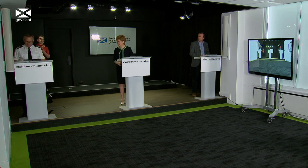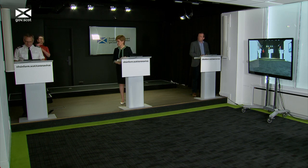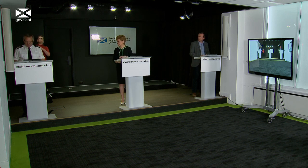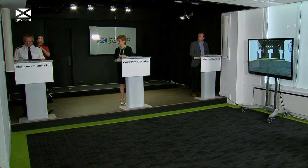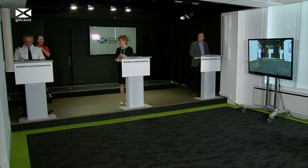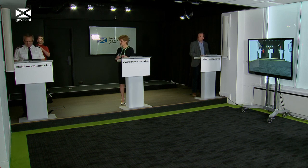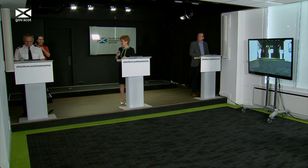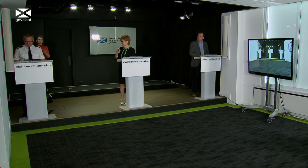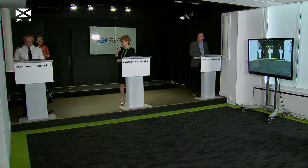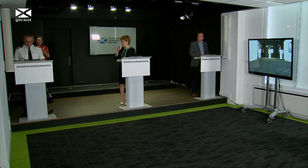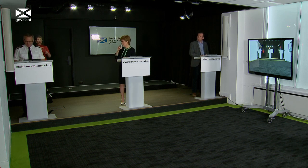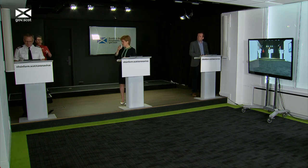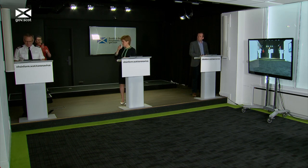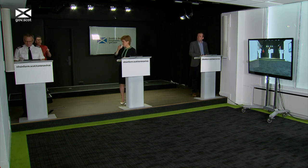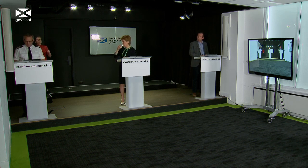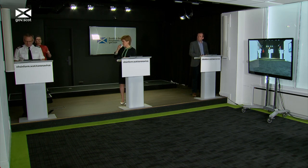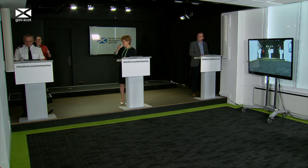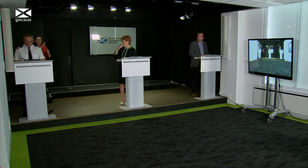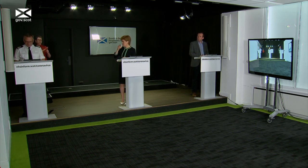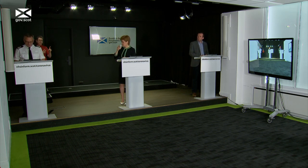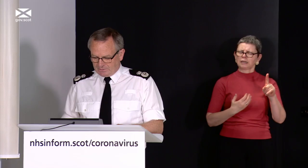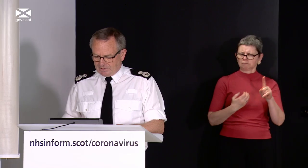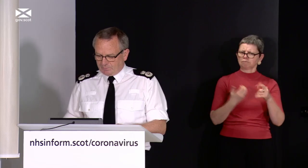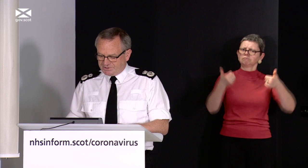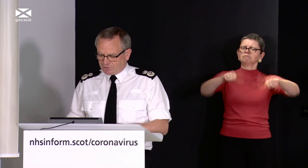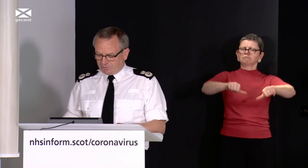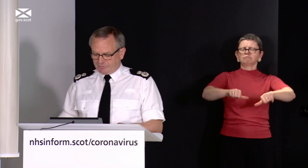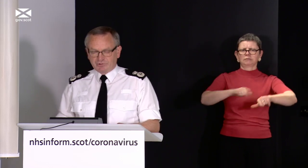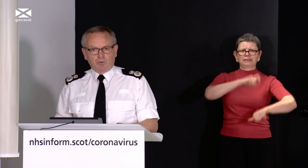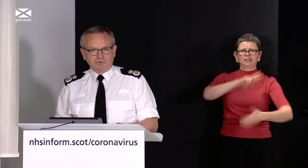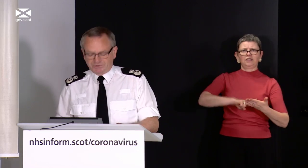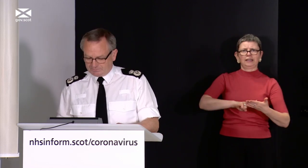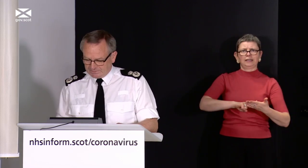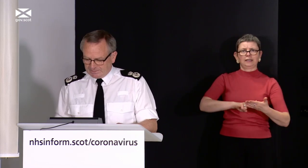helping the national effort to combat coronavirus. Police Scotland's response